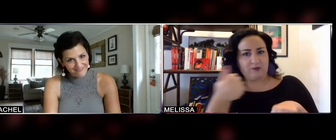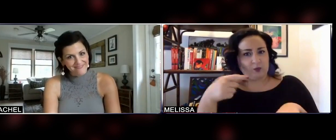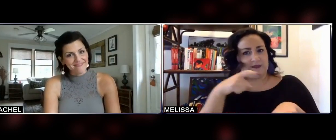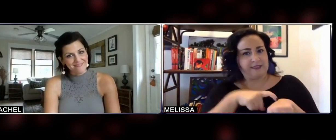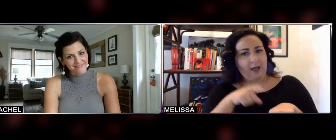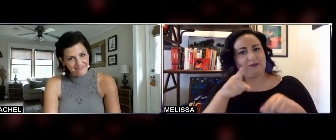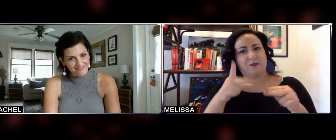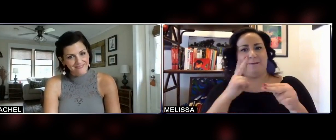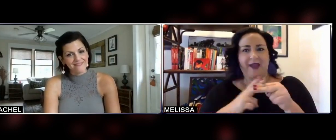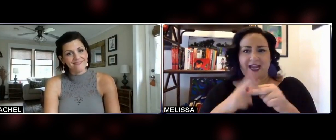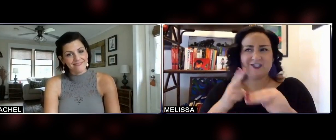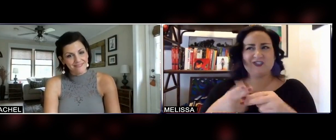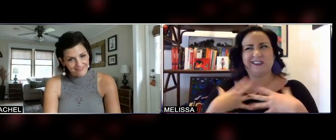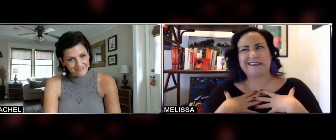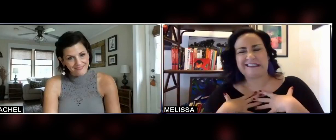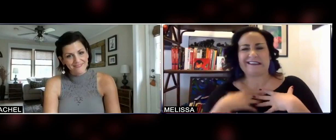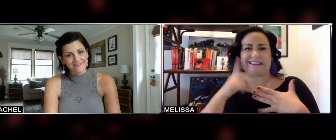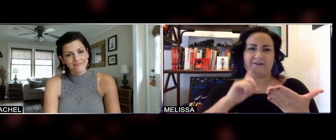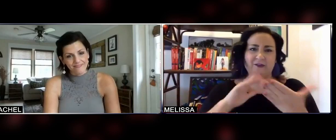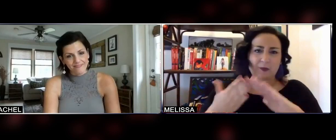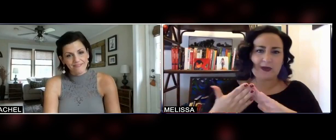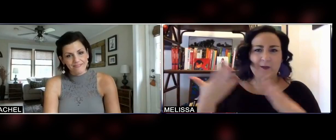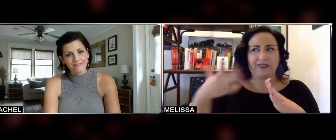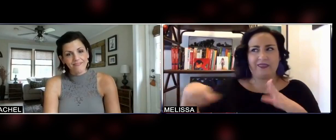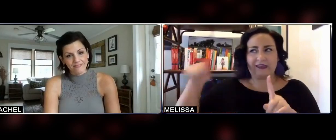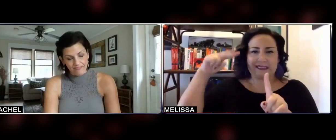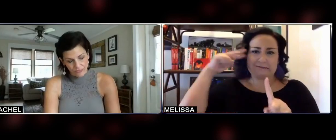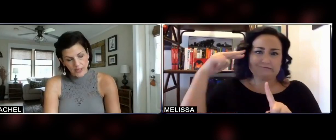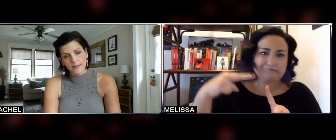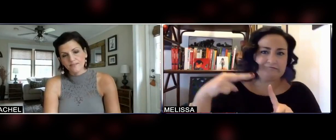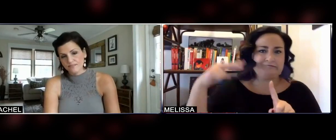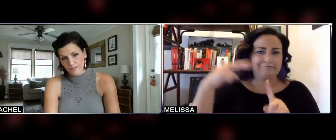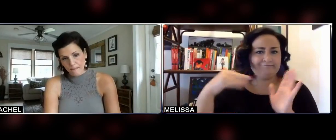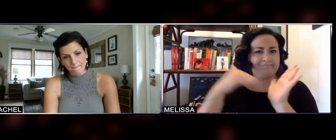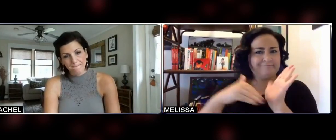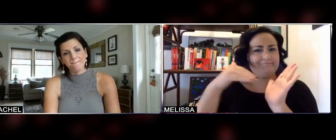quite a few times that you were worried about what the Deaf community would think and react.